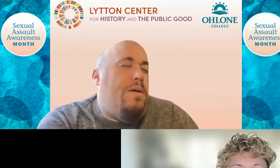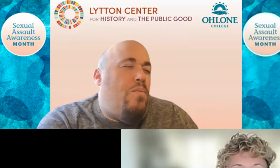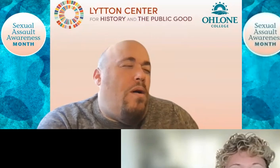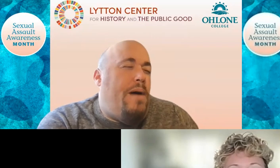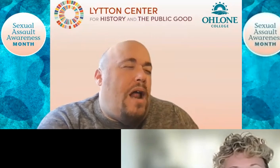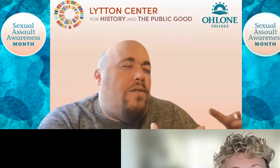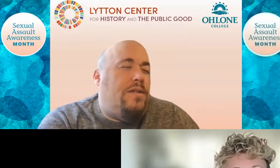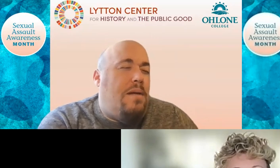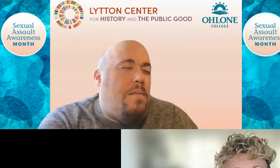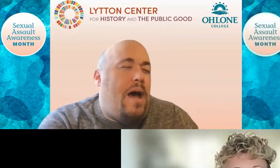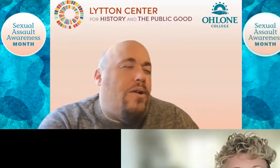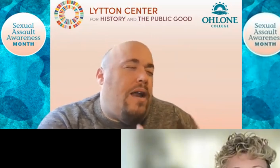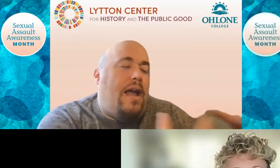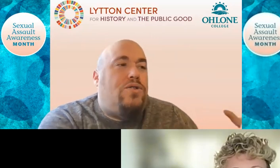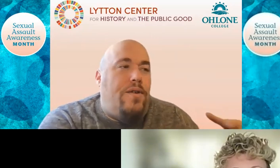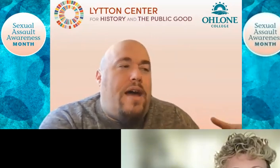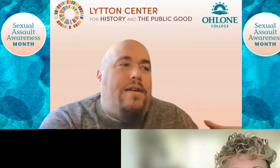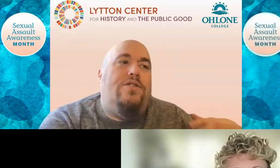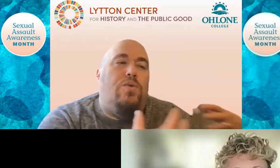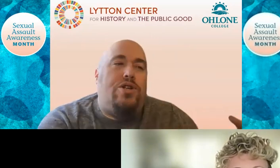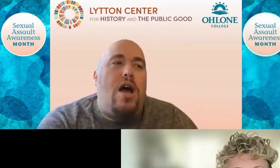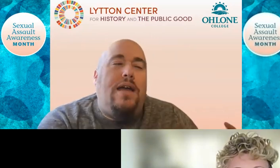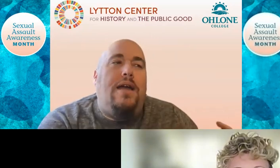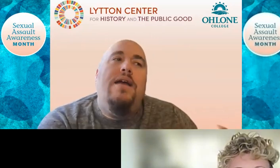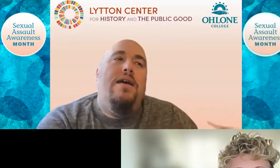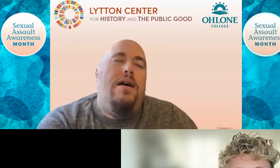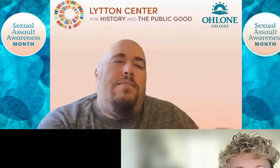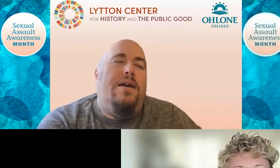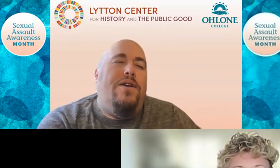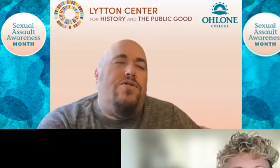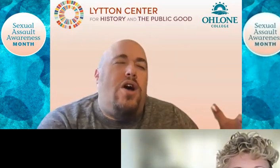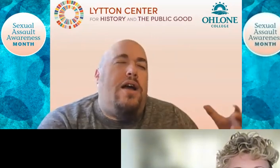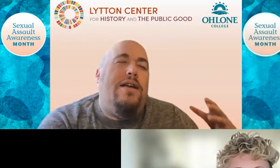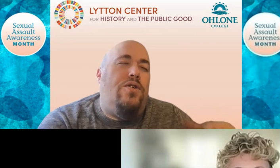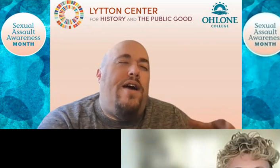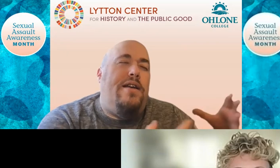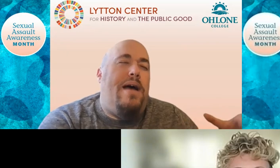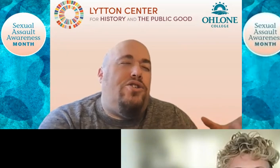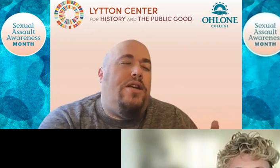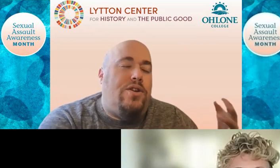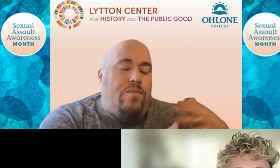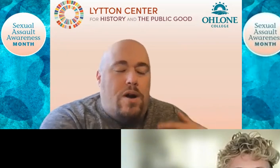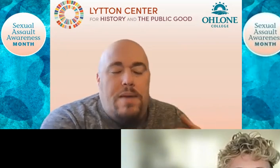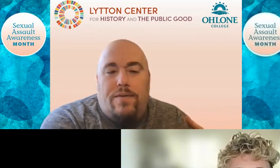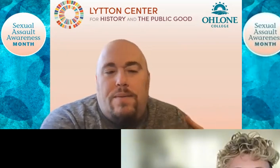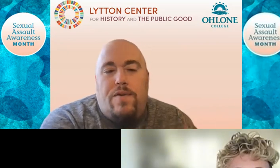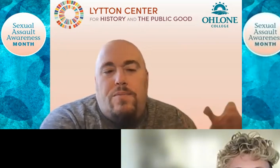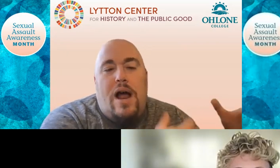a little bit more about how this came about. And I had, sort of had, as you were talking and giving your talk, I sort of had an imagination of where it may have come from